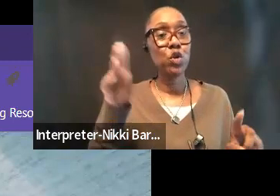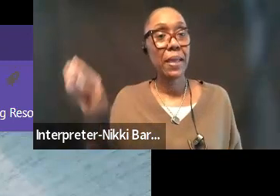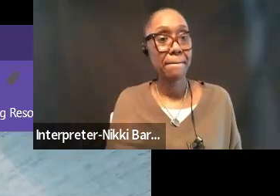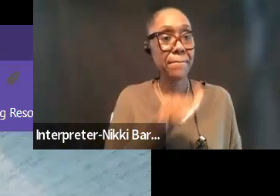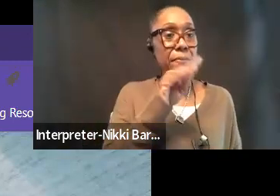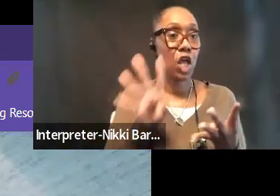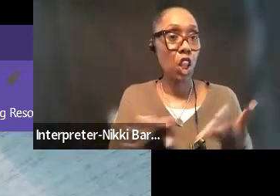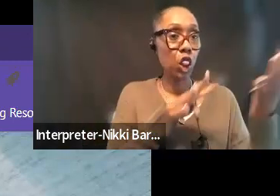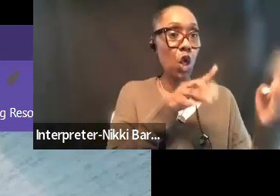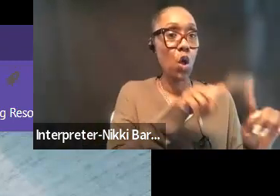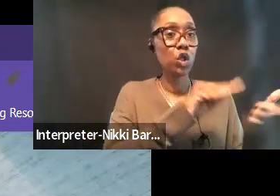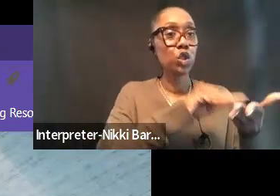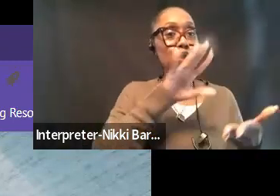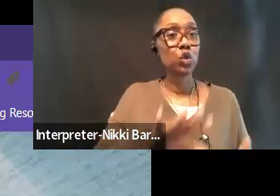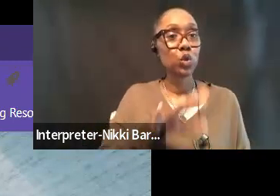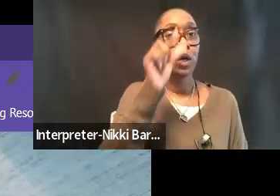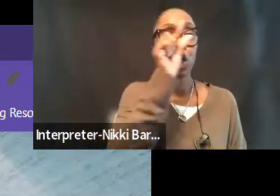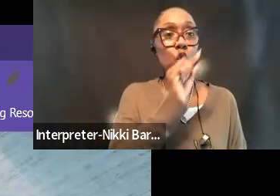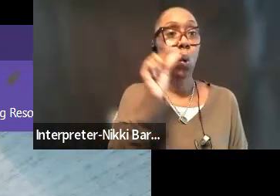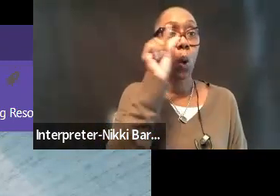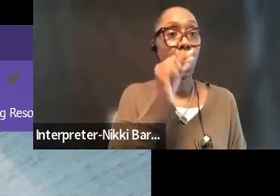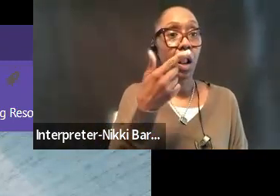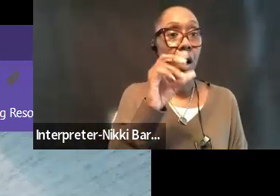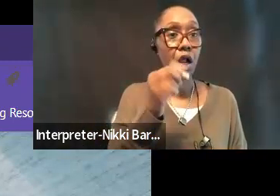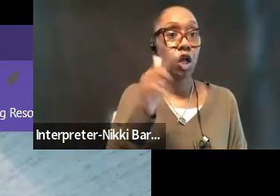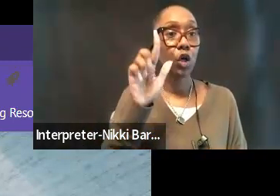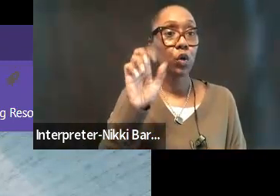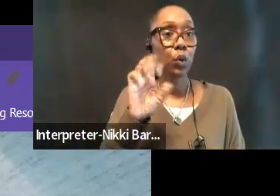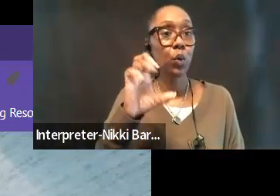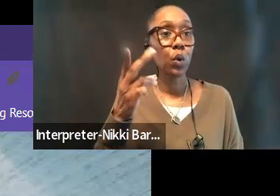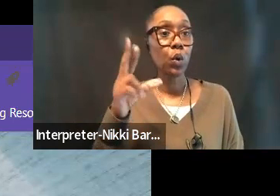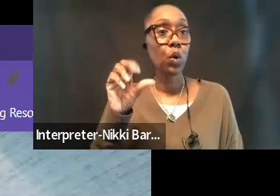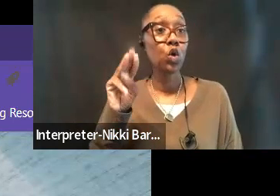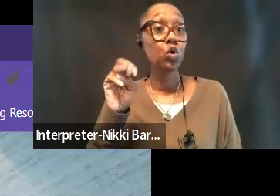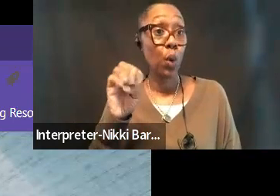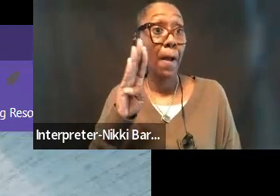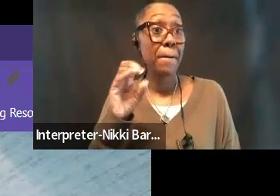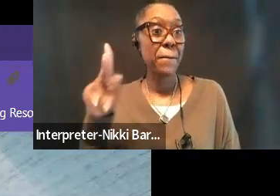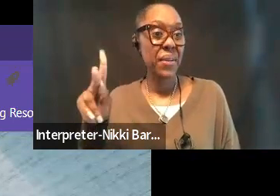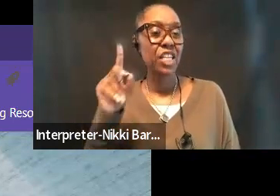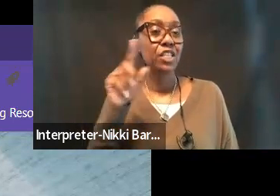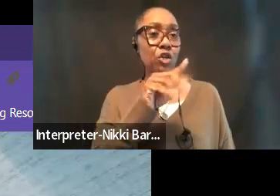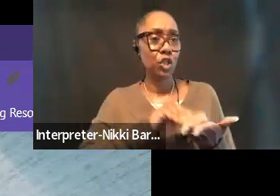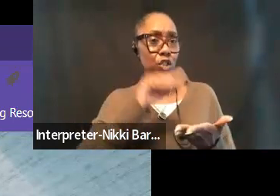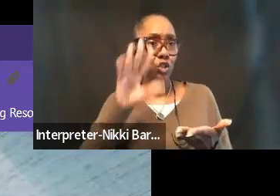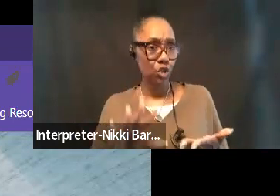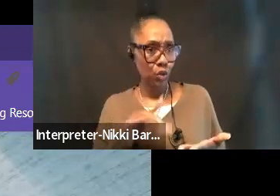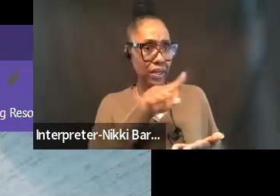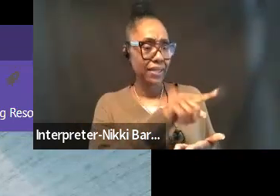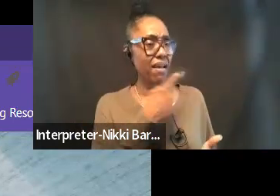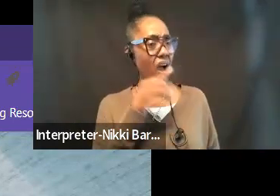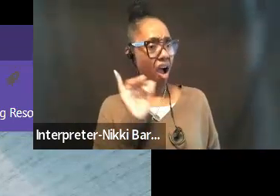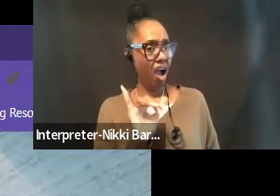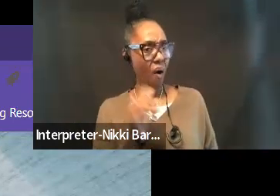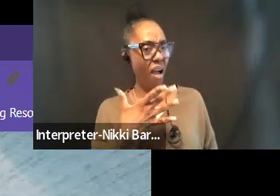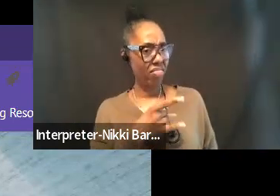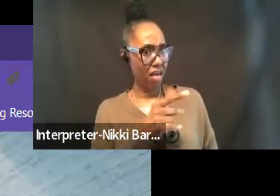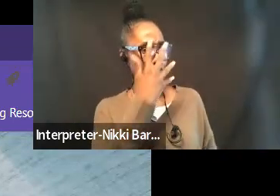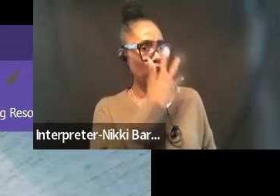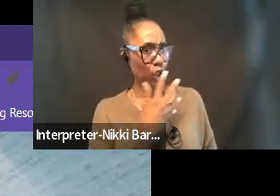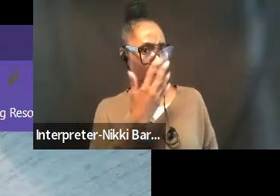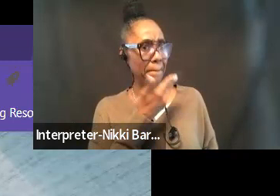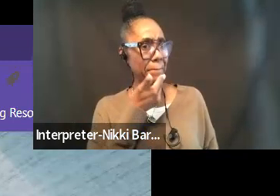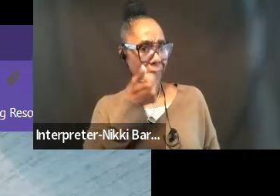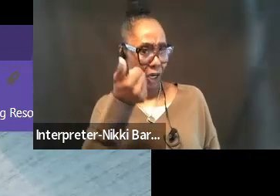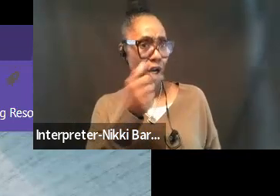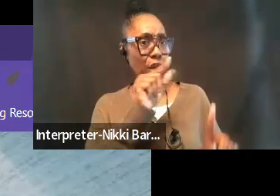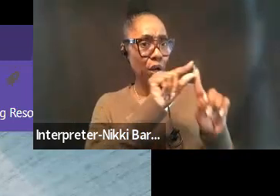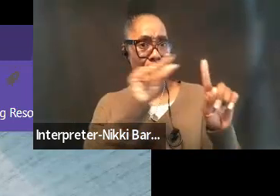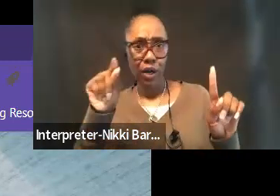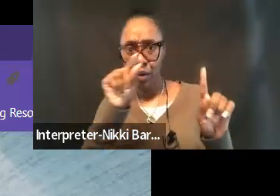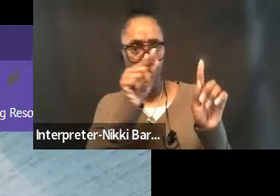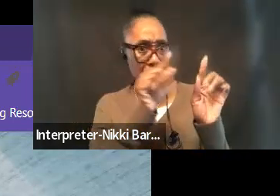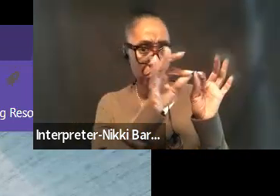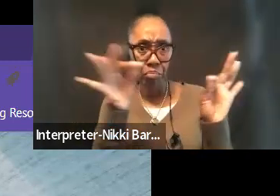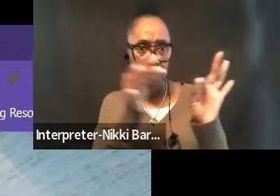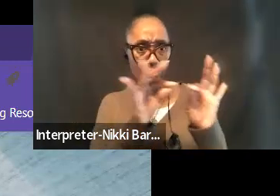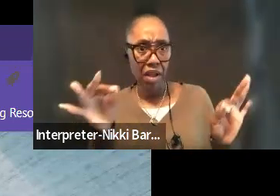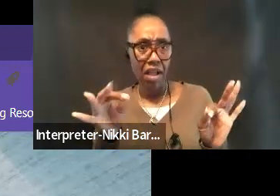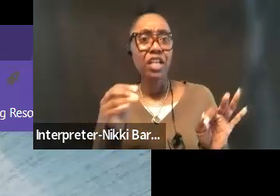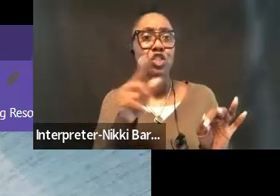That allows them just to see the text. In a different way and a lot of times students say, oh I like the way that looks better and they're not they don't shy away from looking at that text.